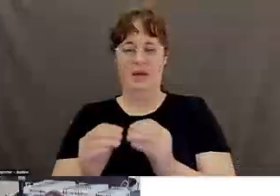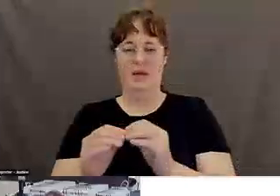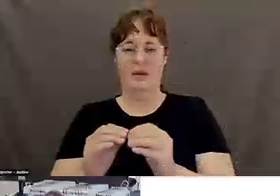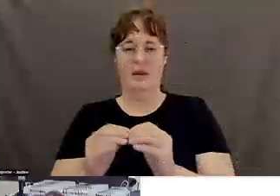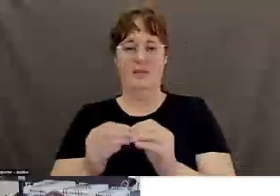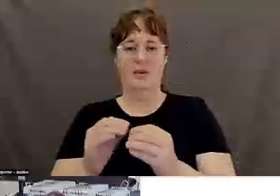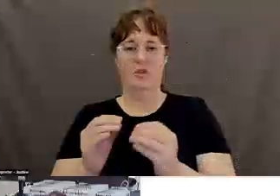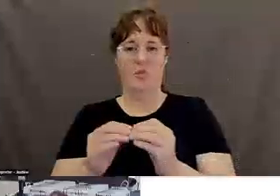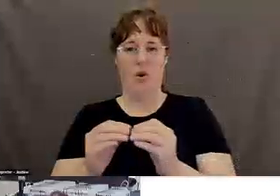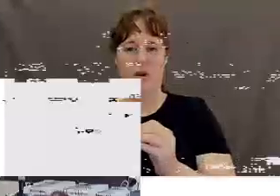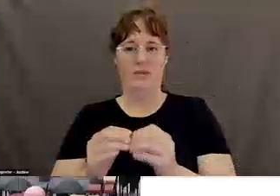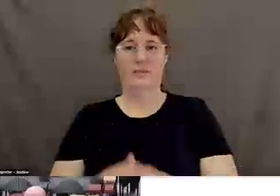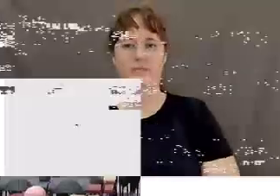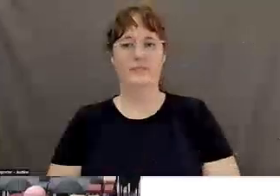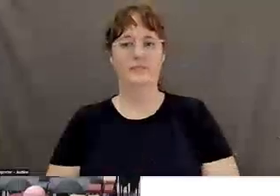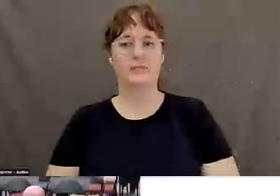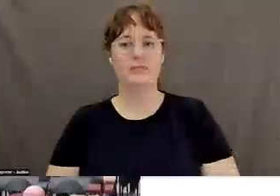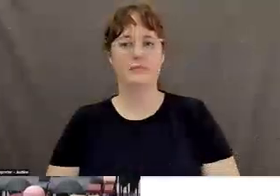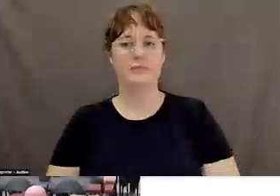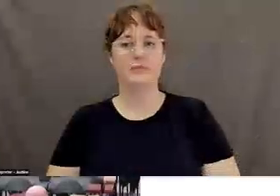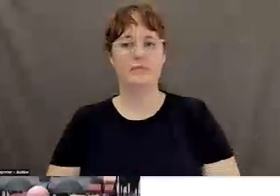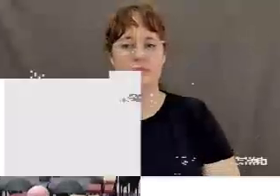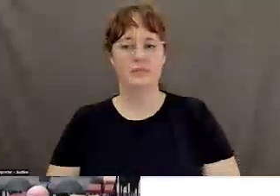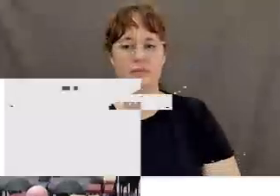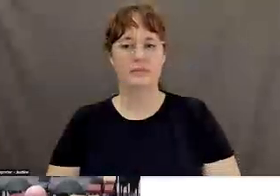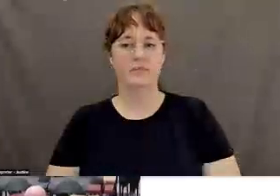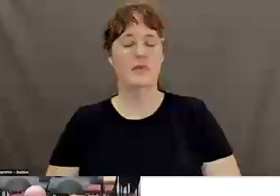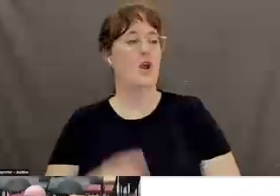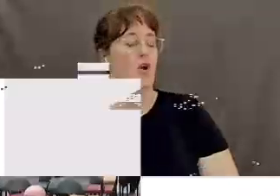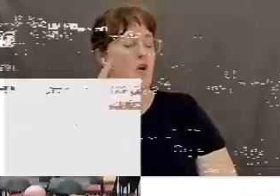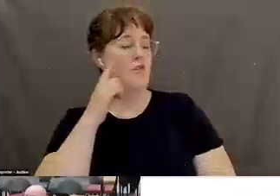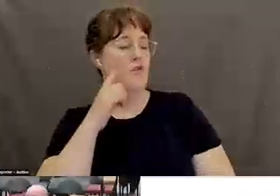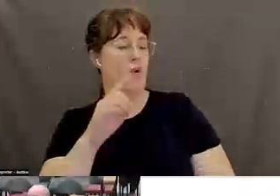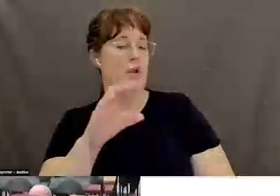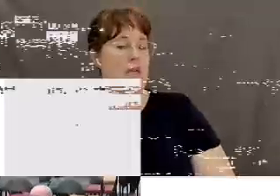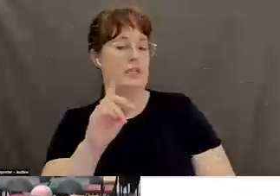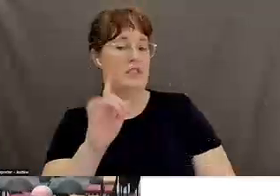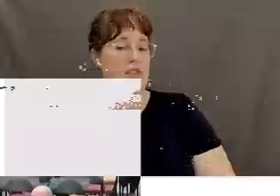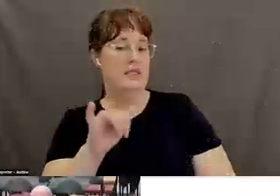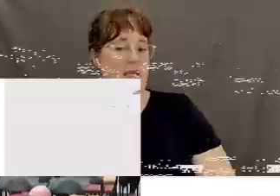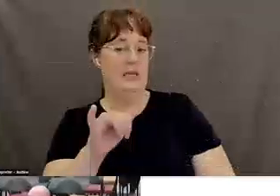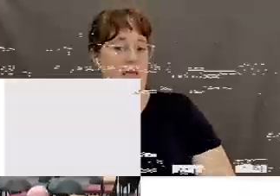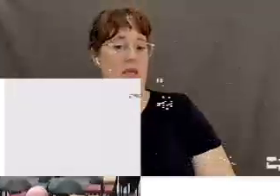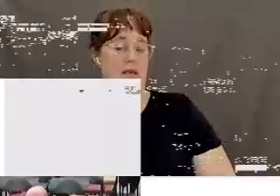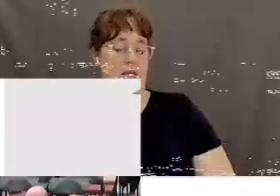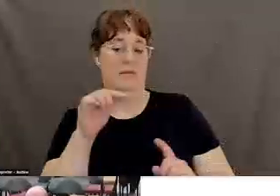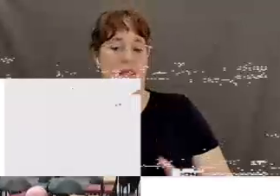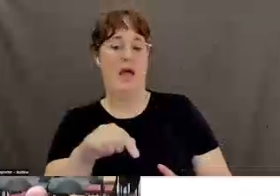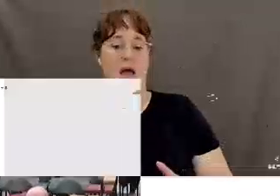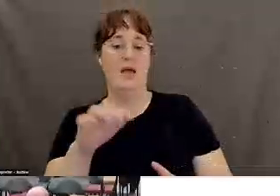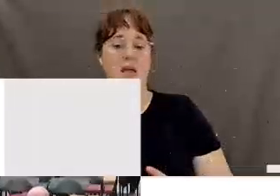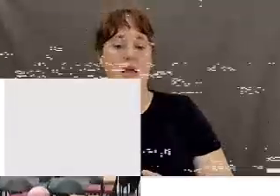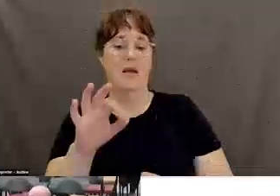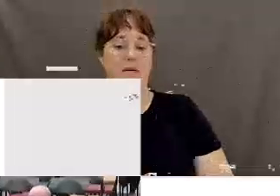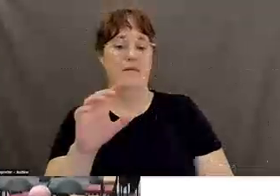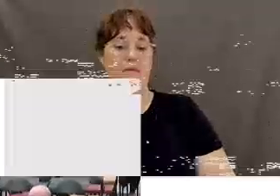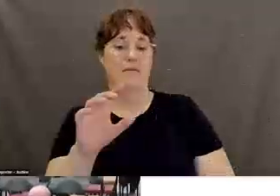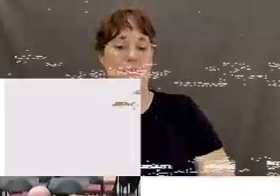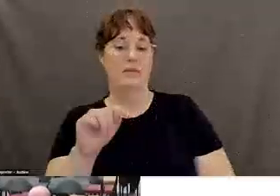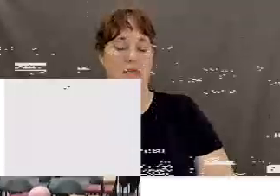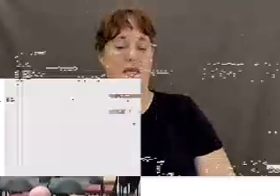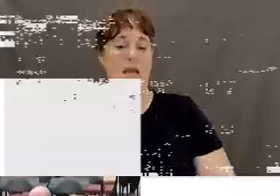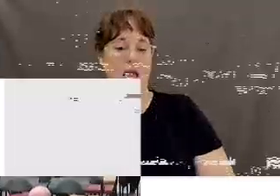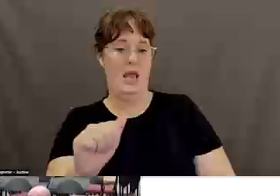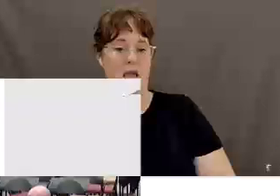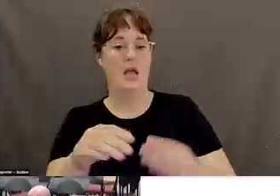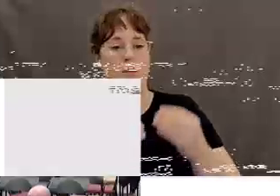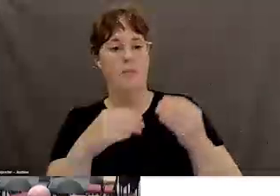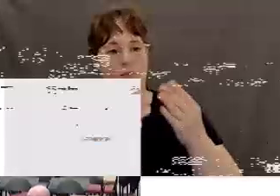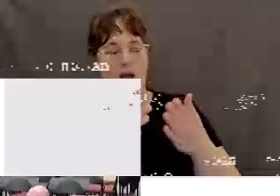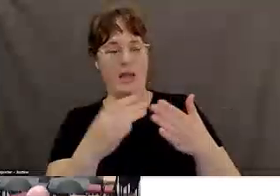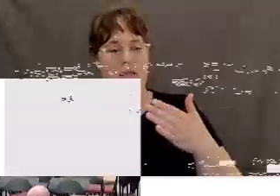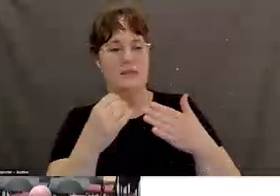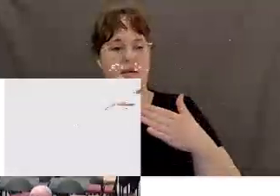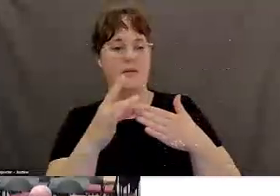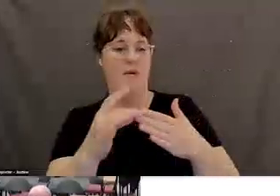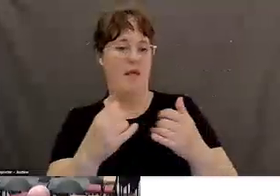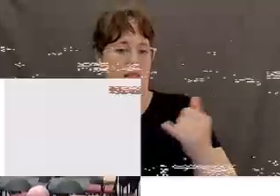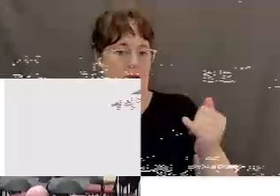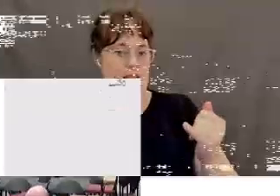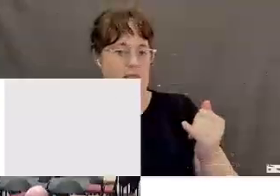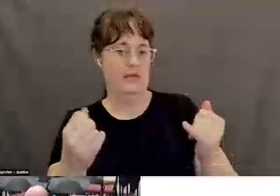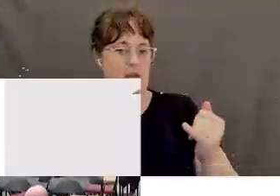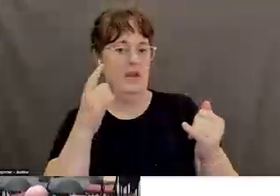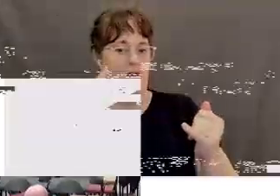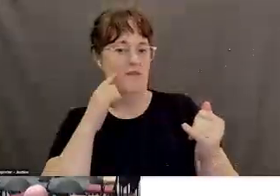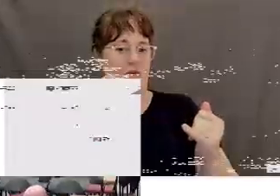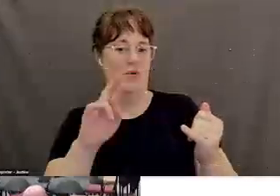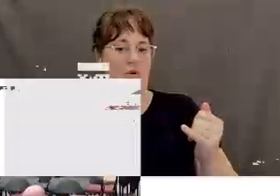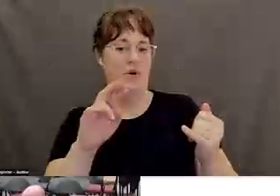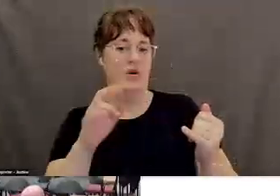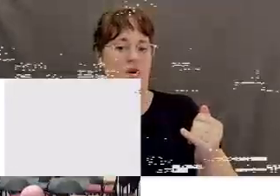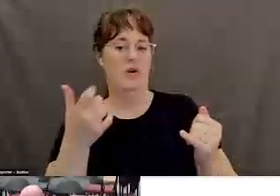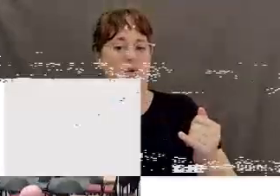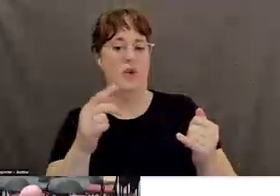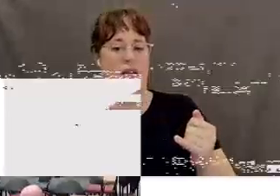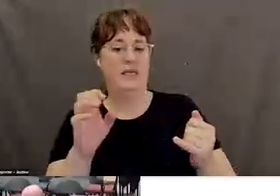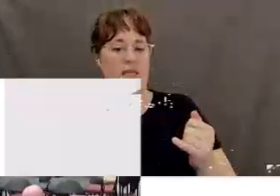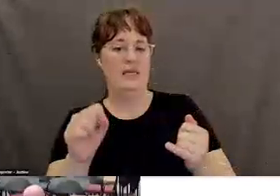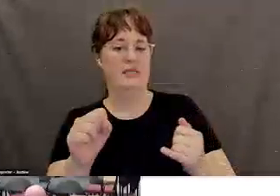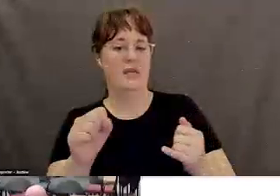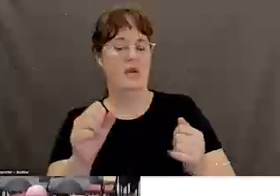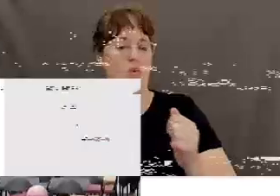Boardroom: So, as far as contingency, we are carrying… right now, the FDA provides guidelines that, that support grantees as we move into the CIG and FFGA process.